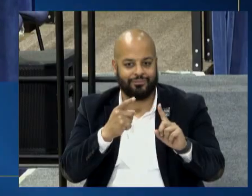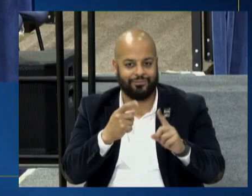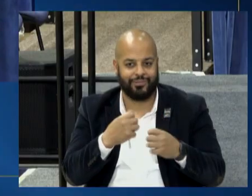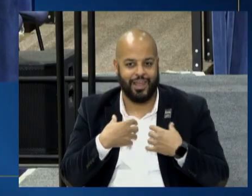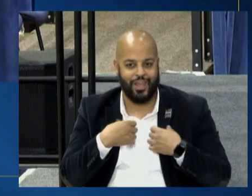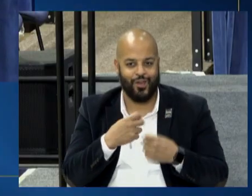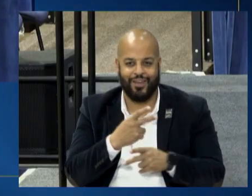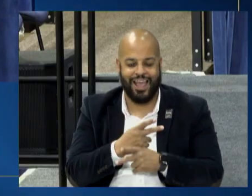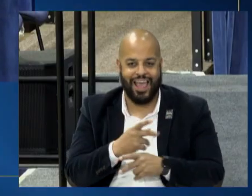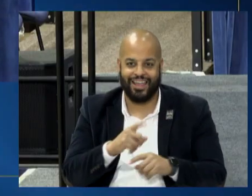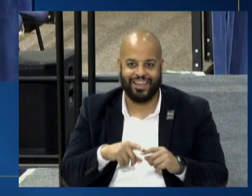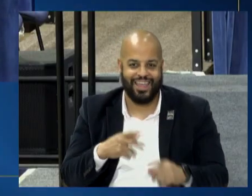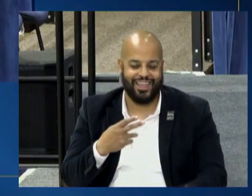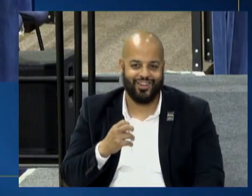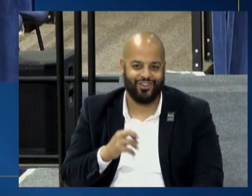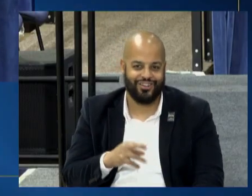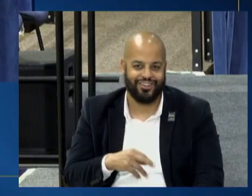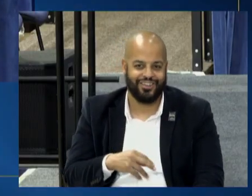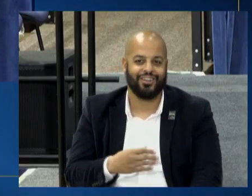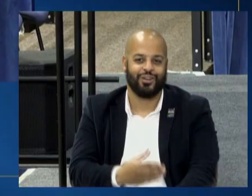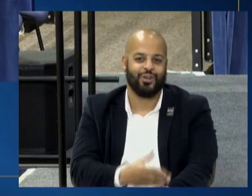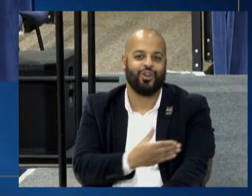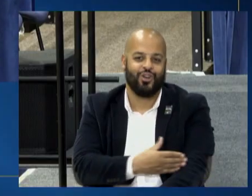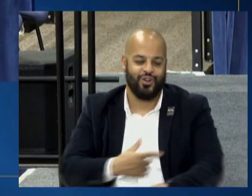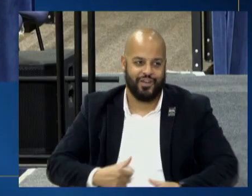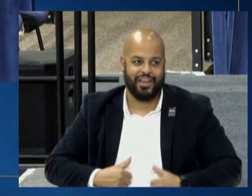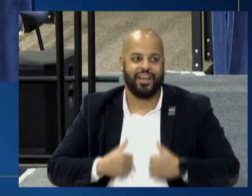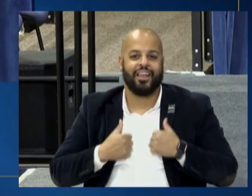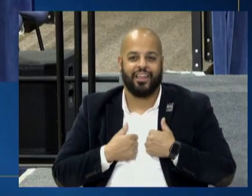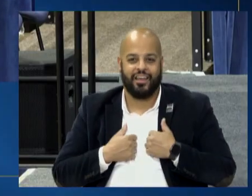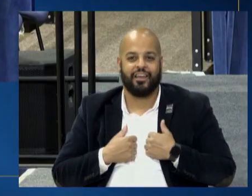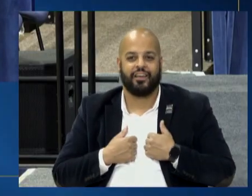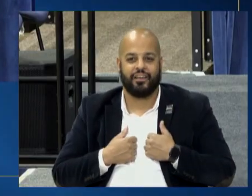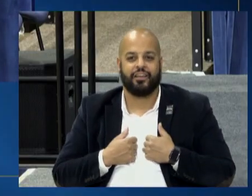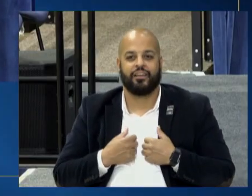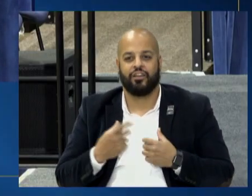And just riffing quickly on Admiral Levine's comments there, our unofficial tagline,